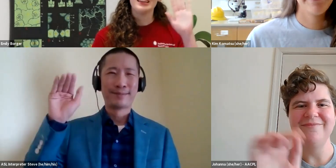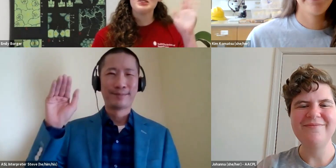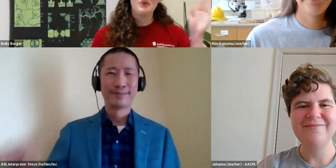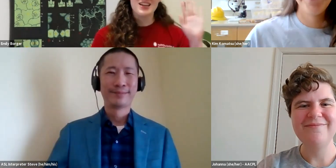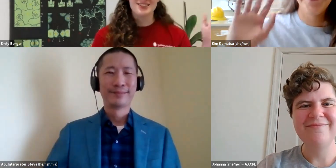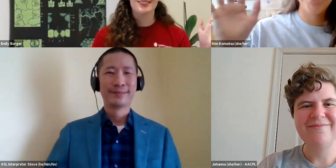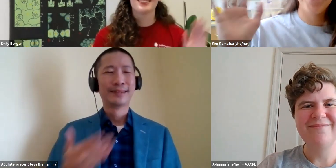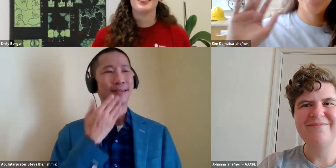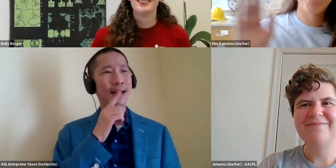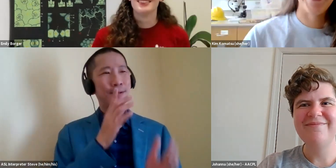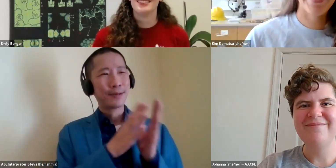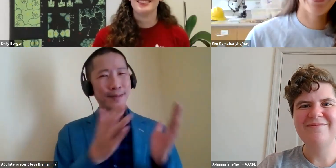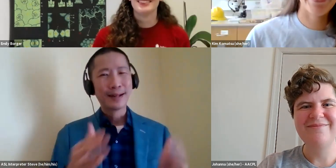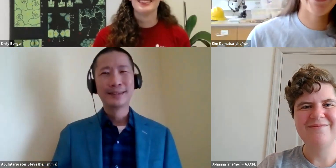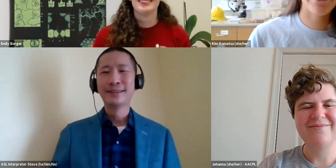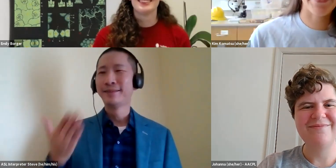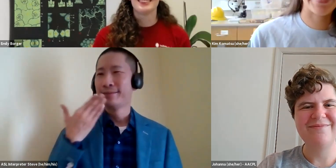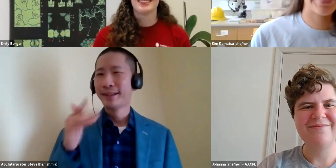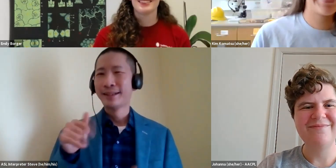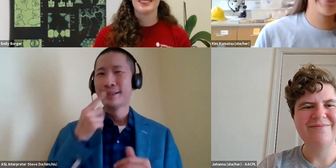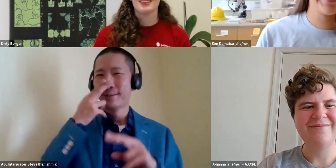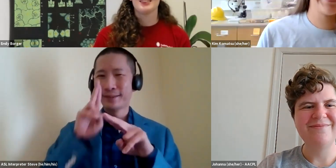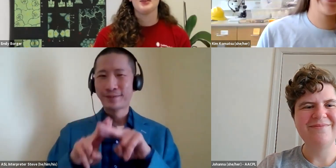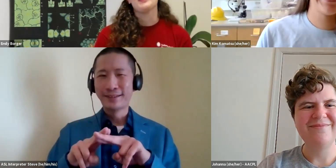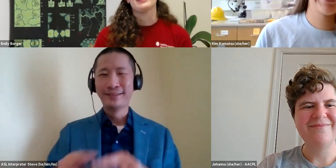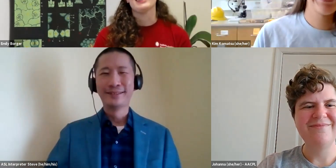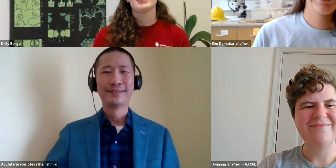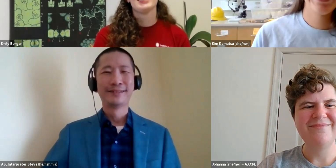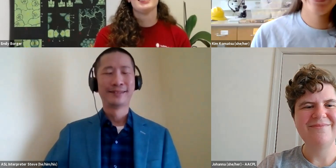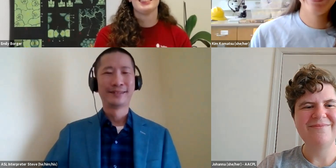Emily Borger: Thank you so much. Kim Komatsu (she/her): Thank you, this was so fun oh. Emily Borger: My goodness.